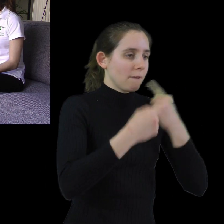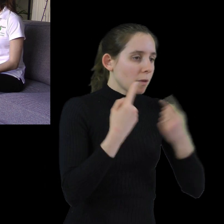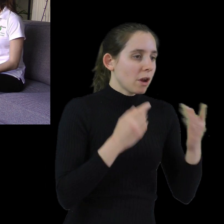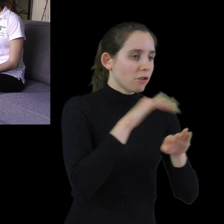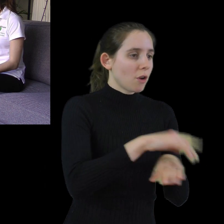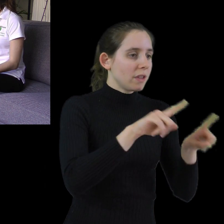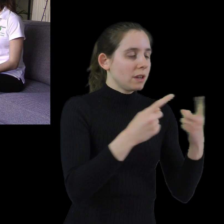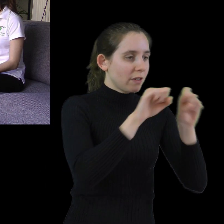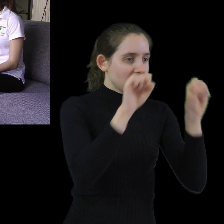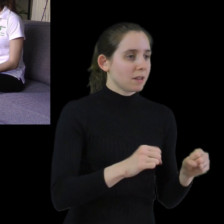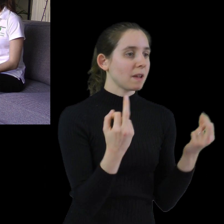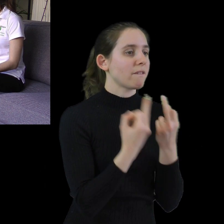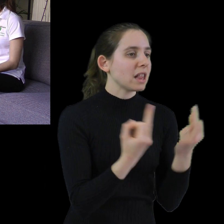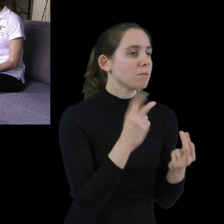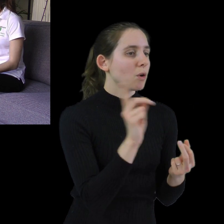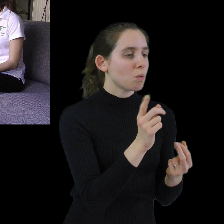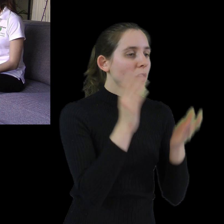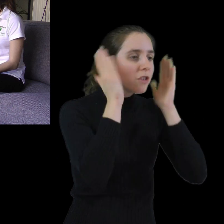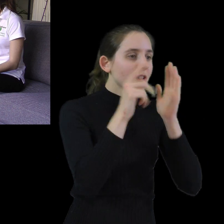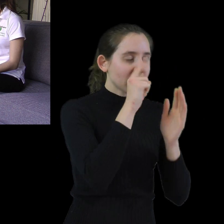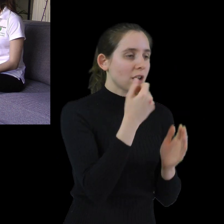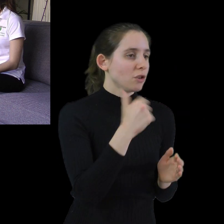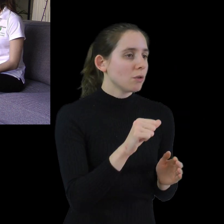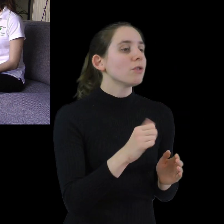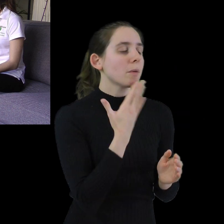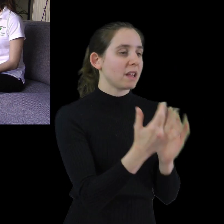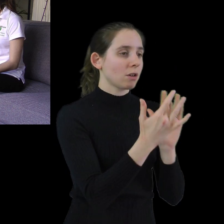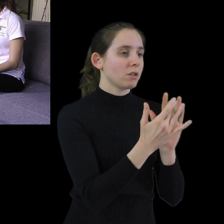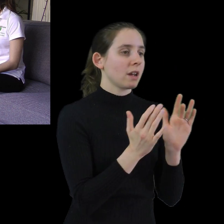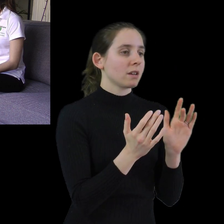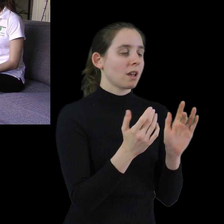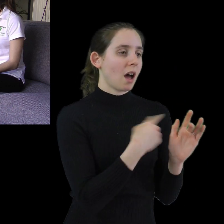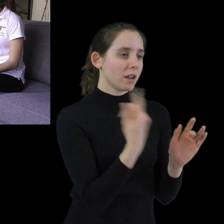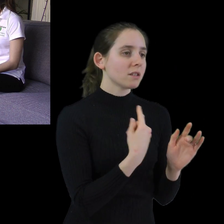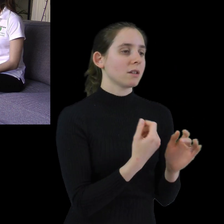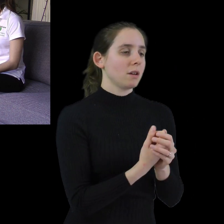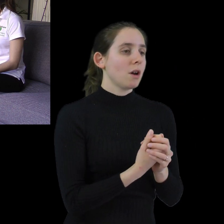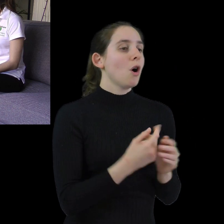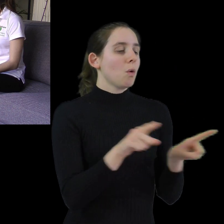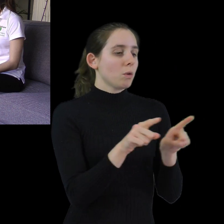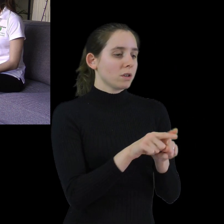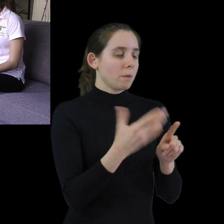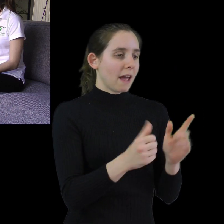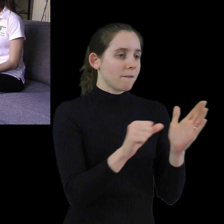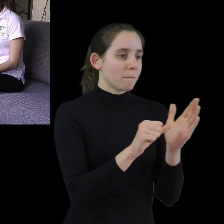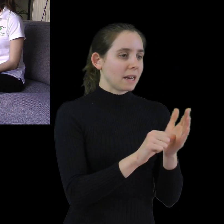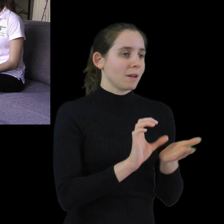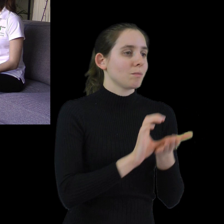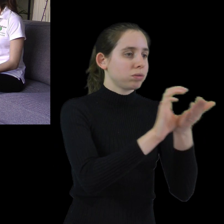systems available, and what to use. So, yeah, just contact us about that. We provide a subsidy, I believe, Wayne. Wayne: Yeah we give a subsidy. Coralie: If the church decides to go